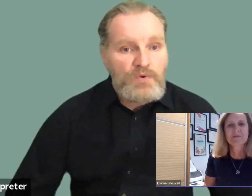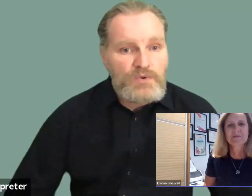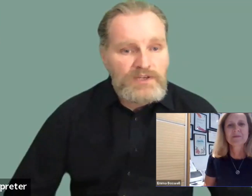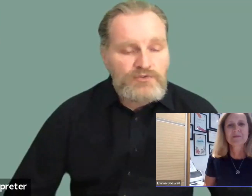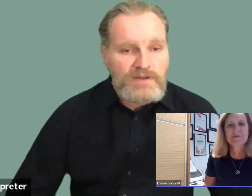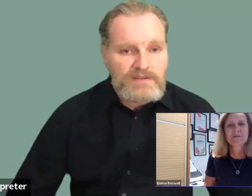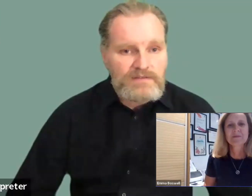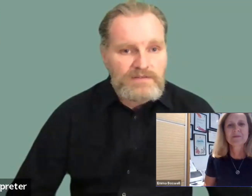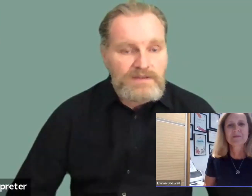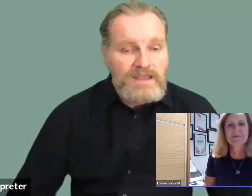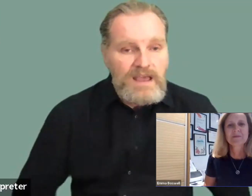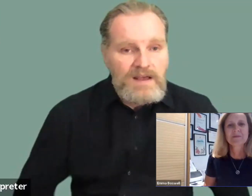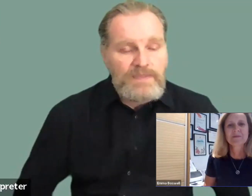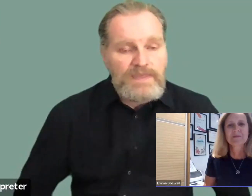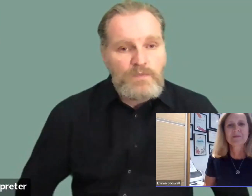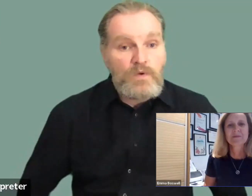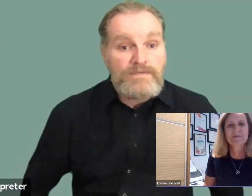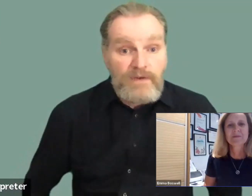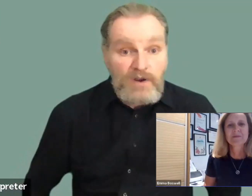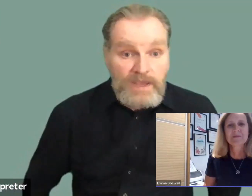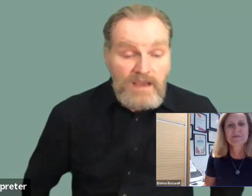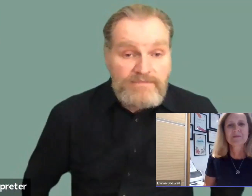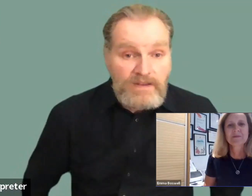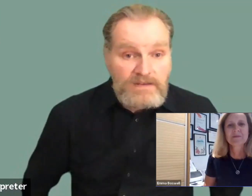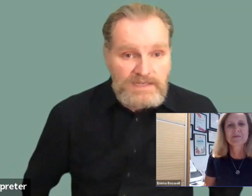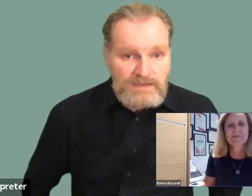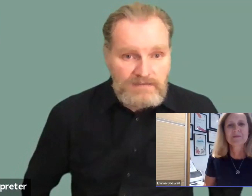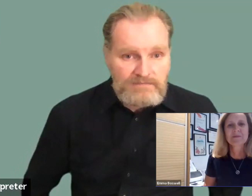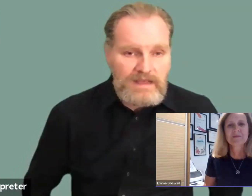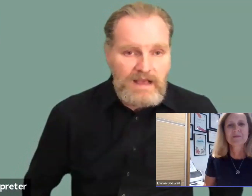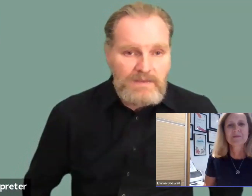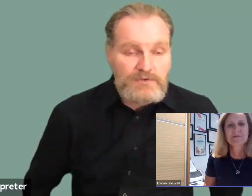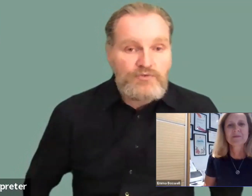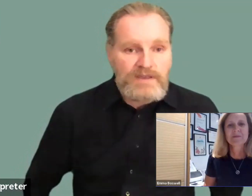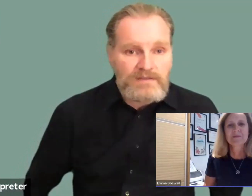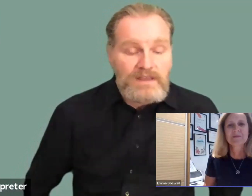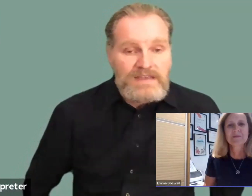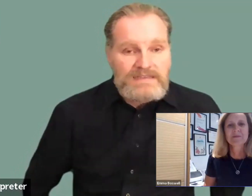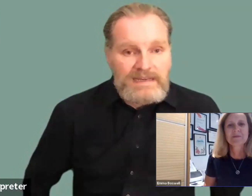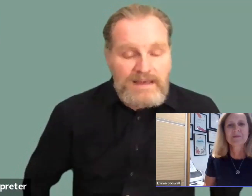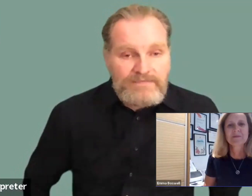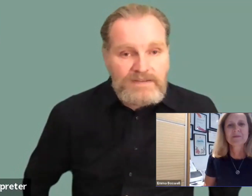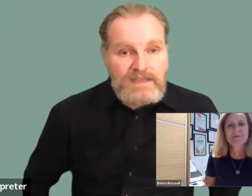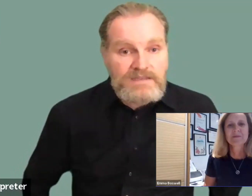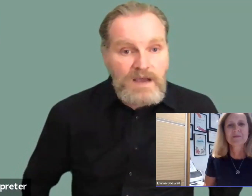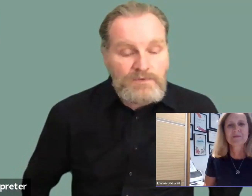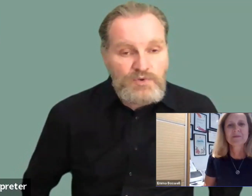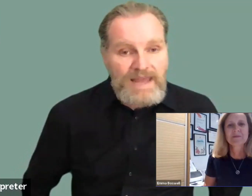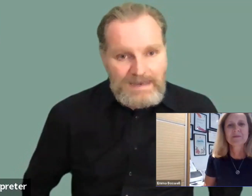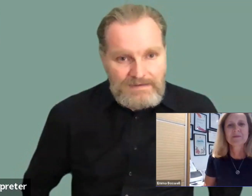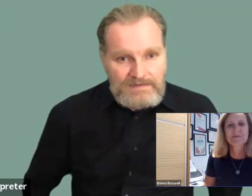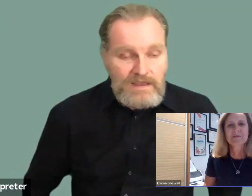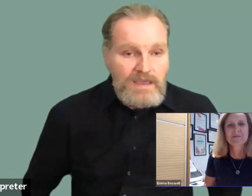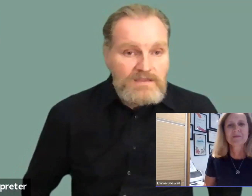were doing trials. They were following a funding trail. Sadly, that funding has come to an end,